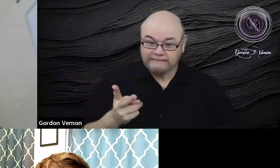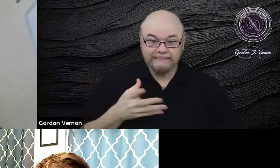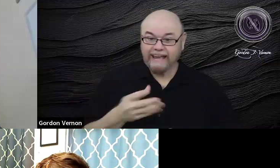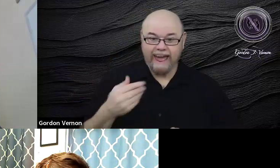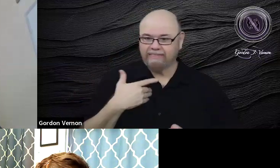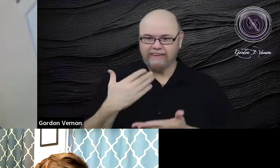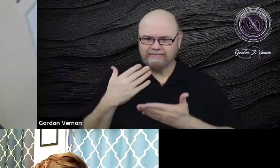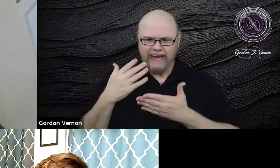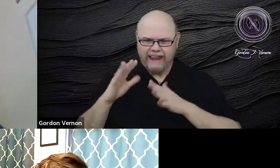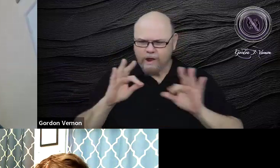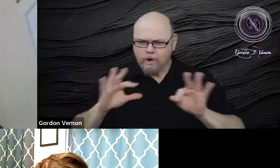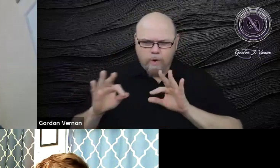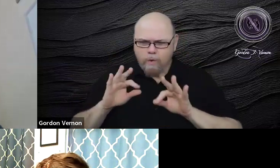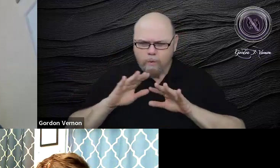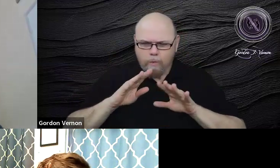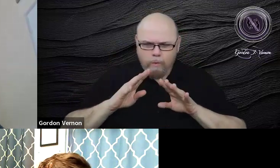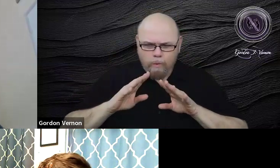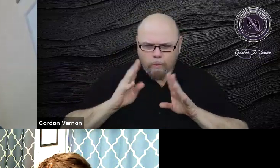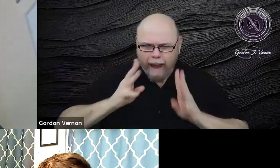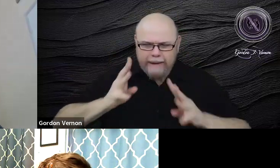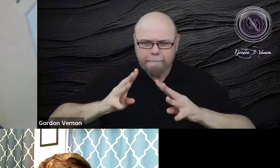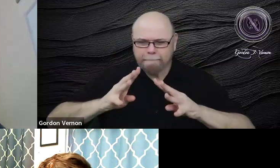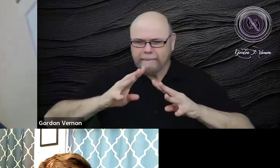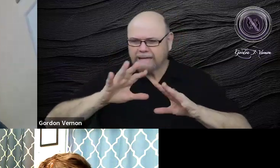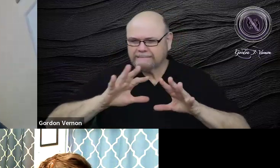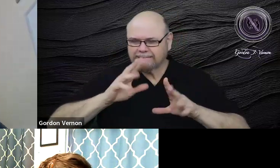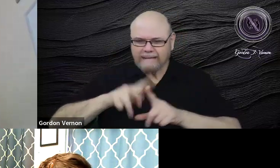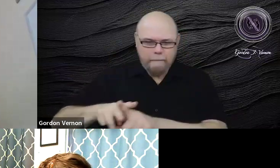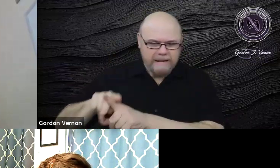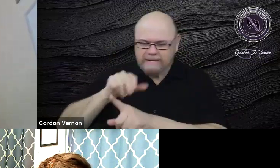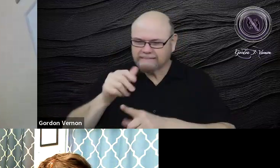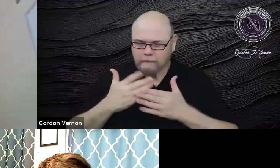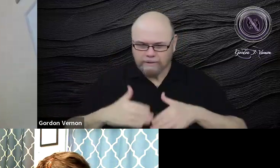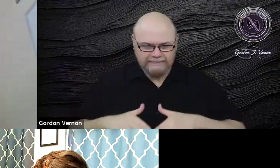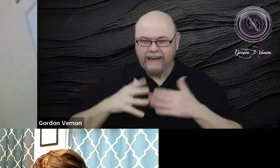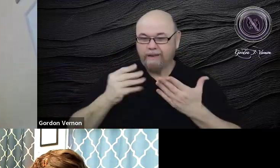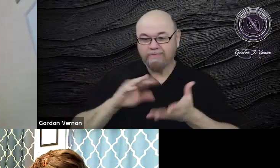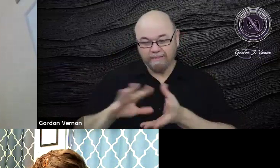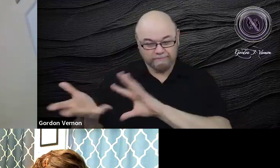So it's a mobile EEG cap that also includes a gyroscope that records head movements.